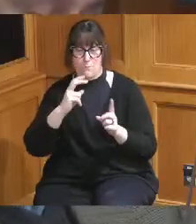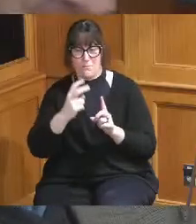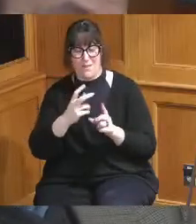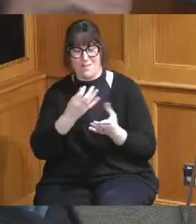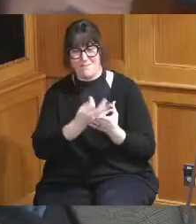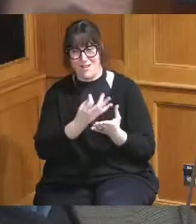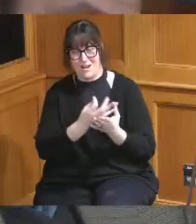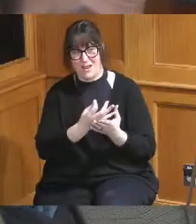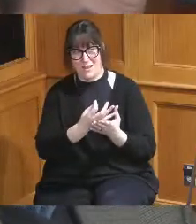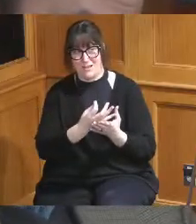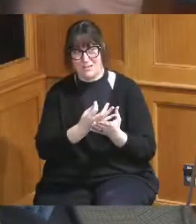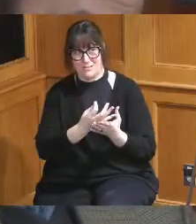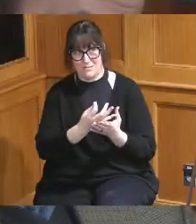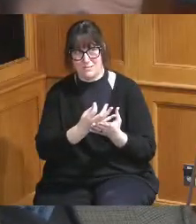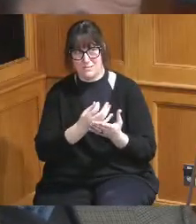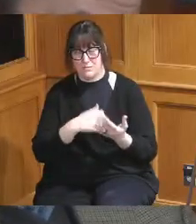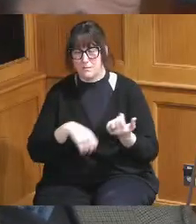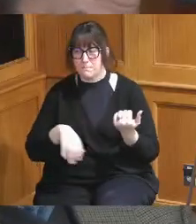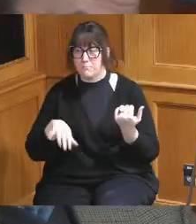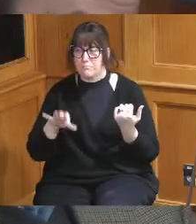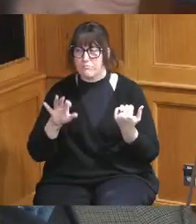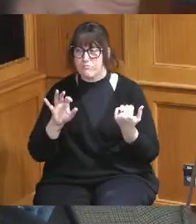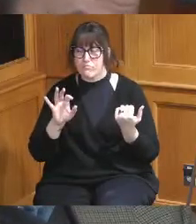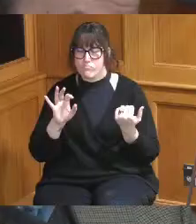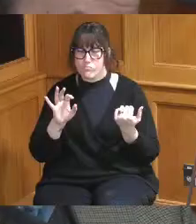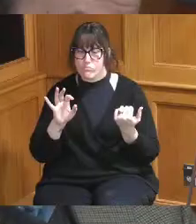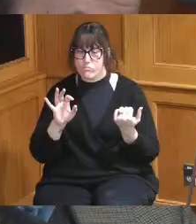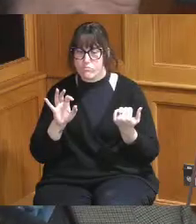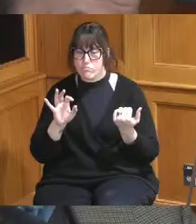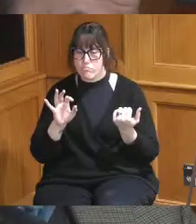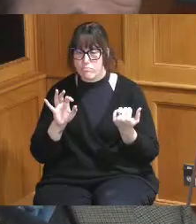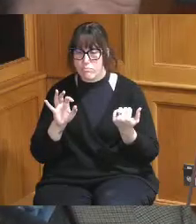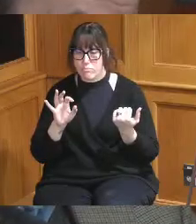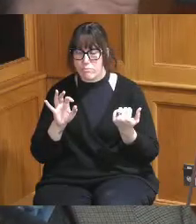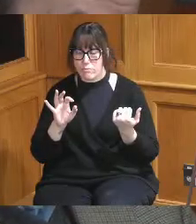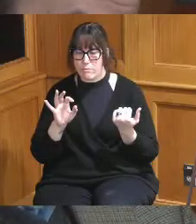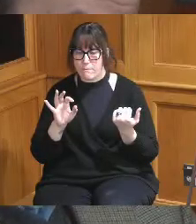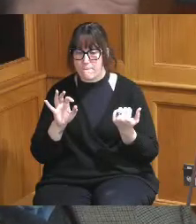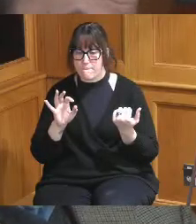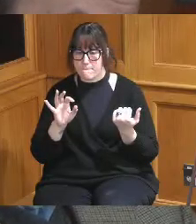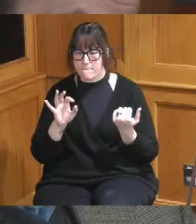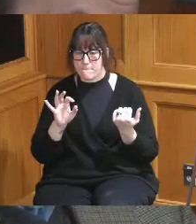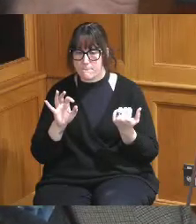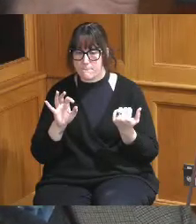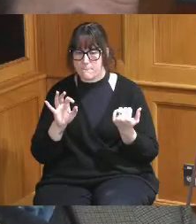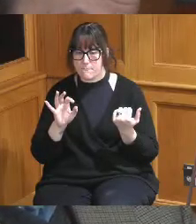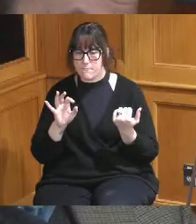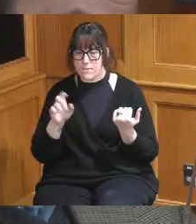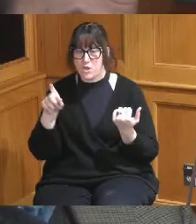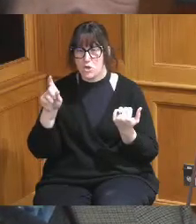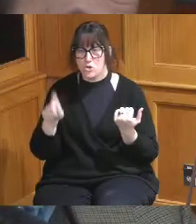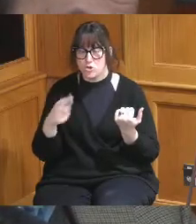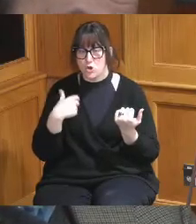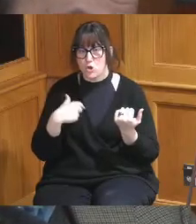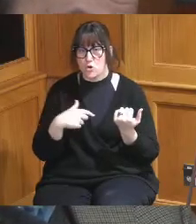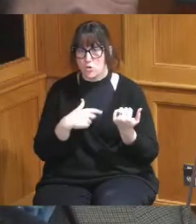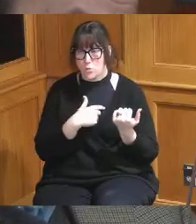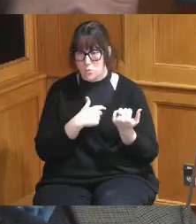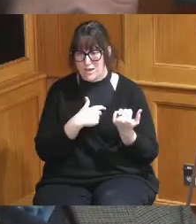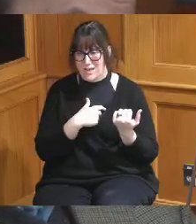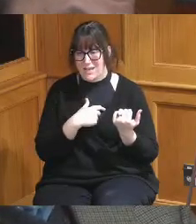ask you and Mr Aluotto should we be taking some of this and put it in an endowment type of thing